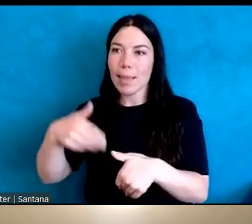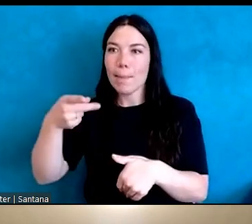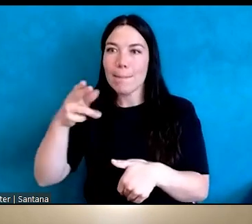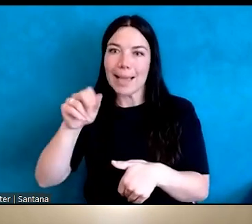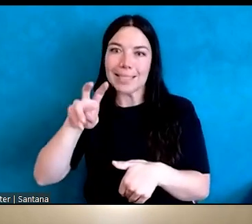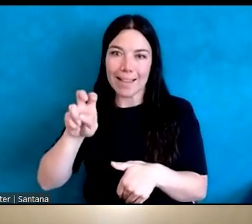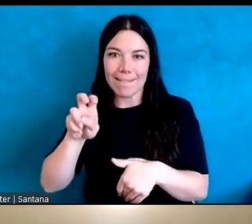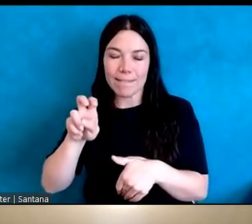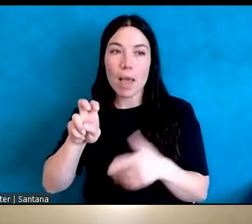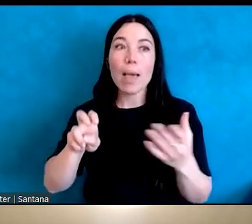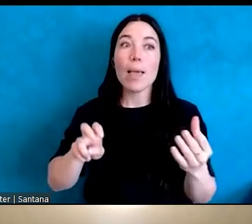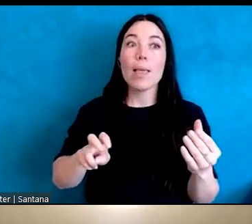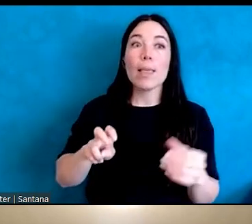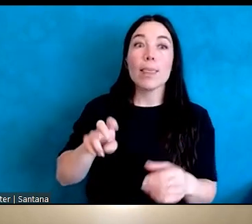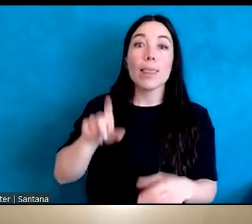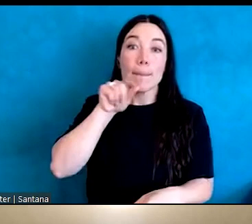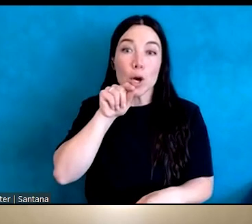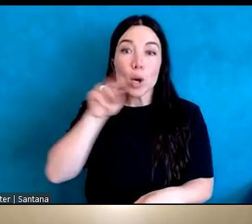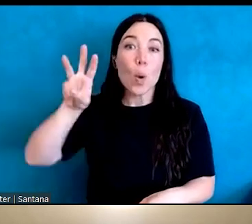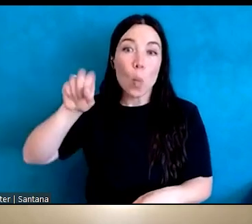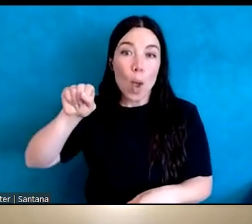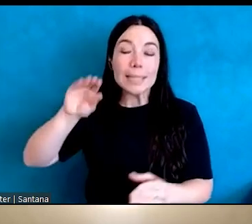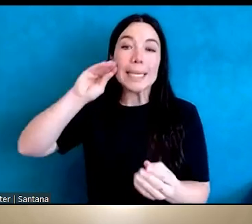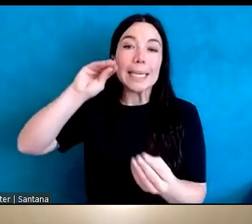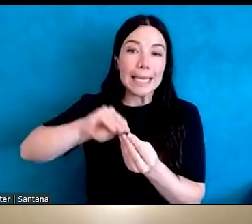Now, the children then described the target, and they did so in two conditions.